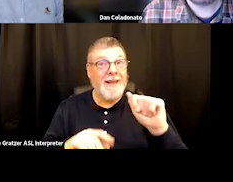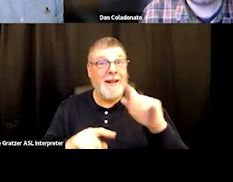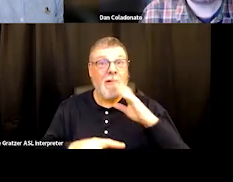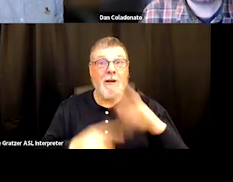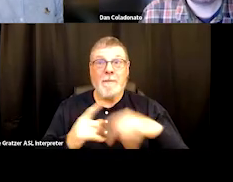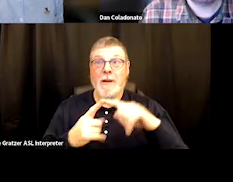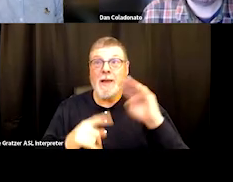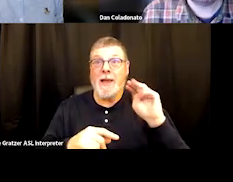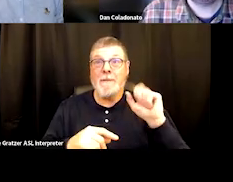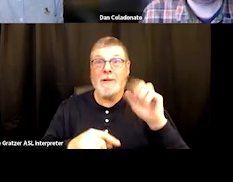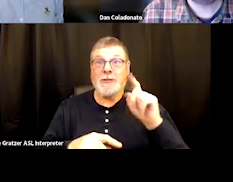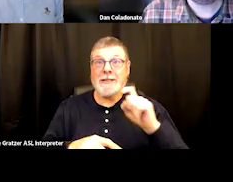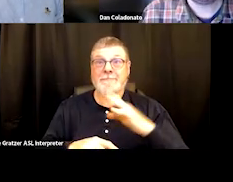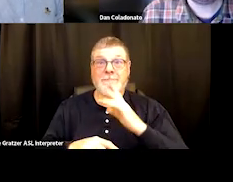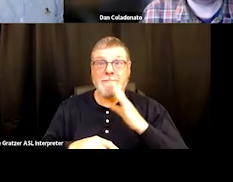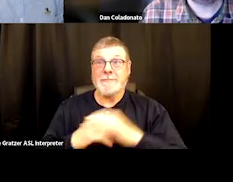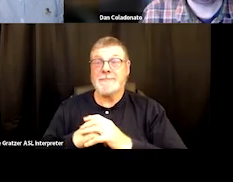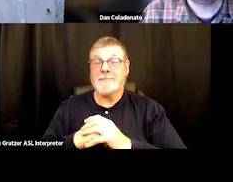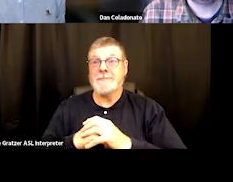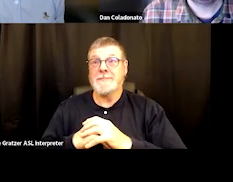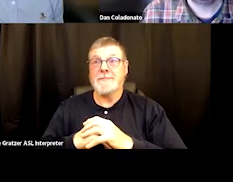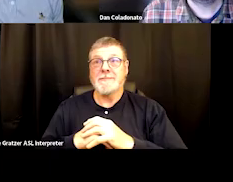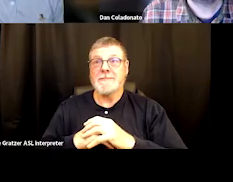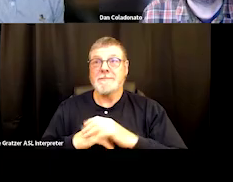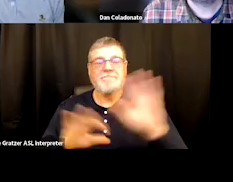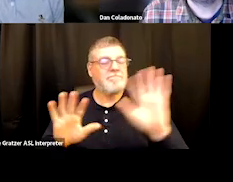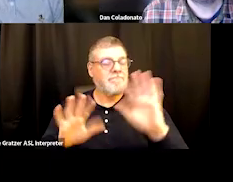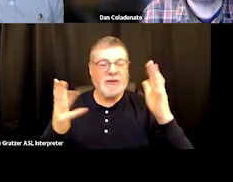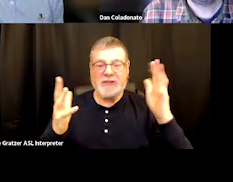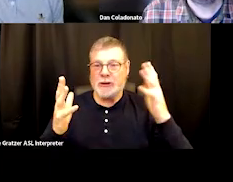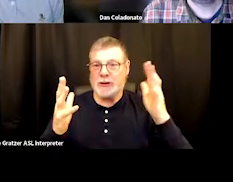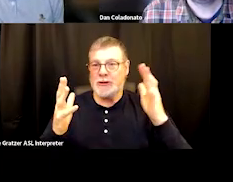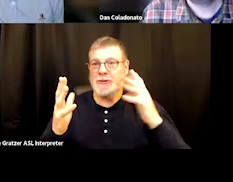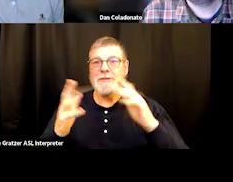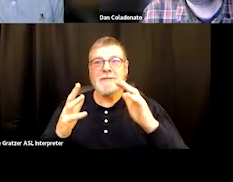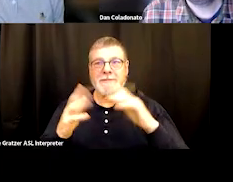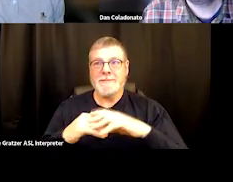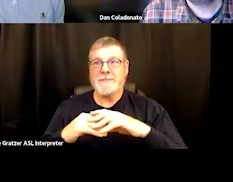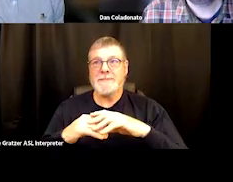that I should answer verbally here? No, we answered all the questions as they came in.